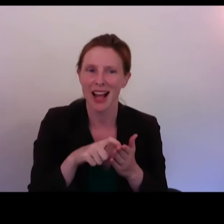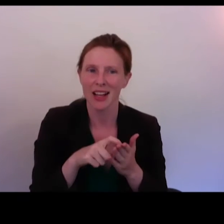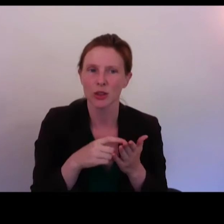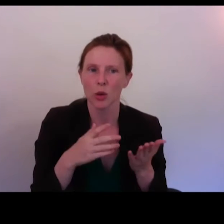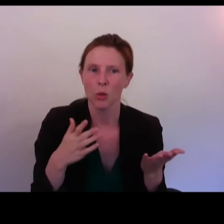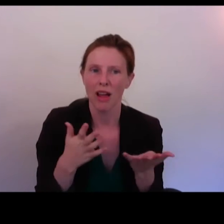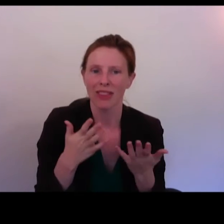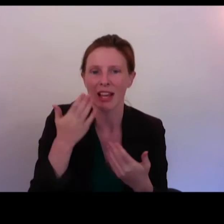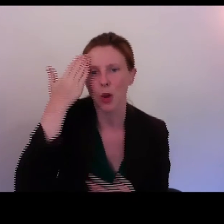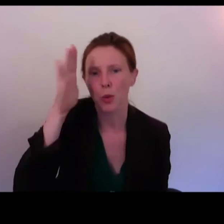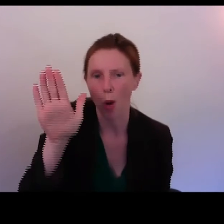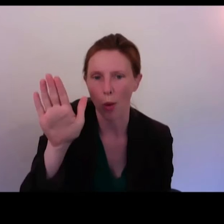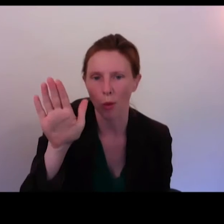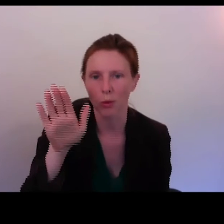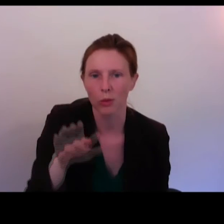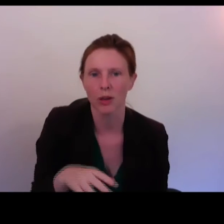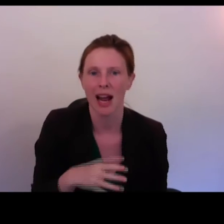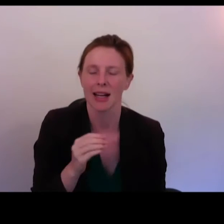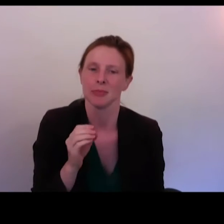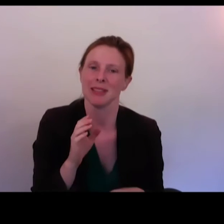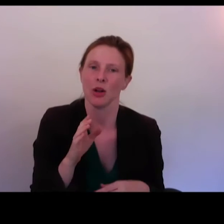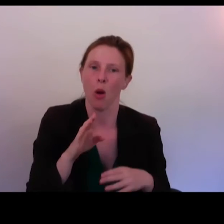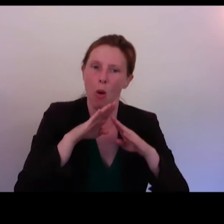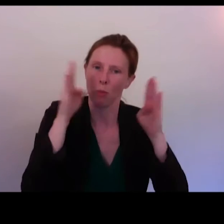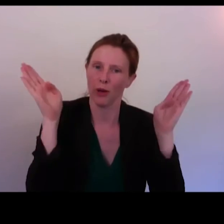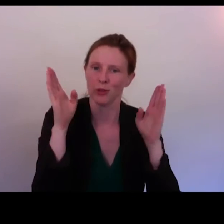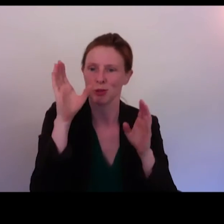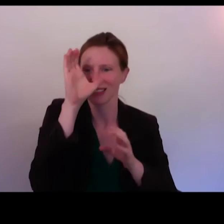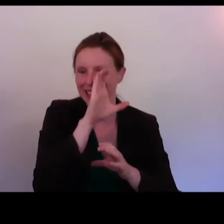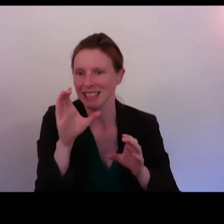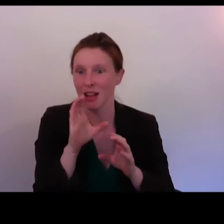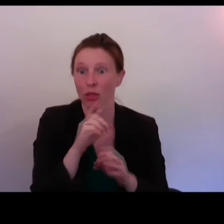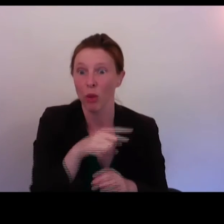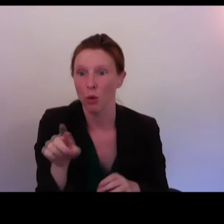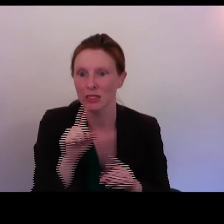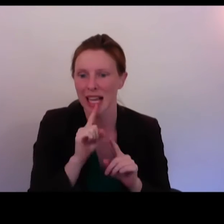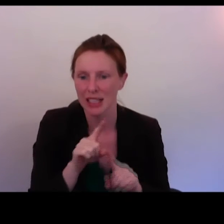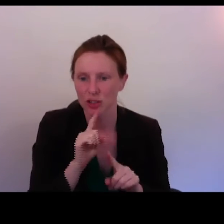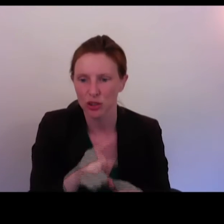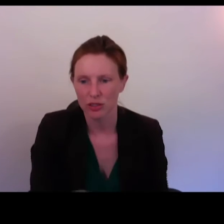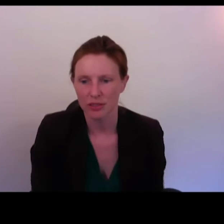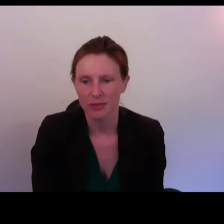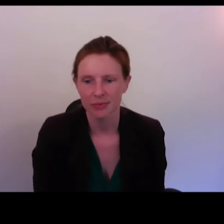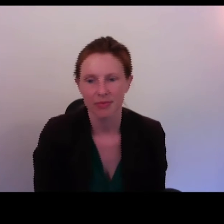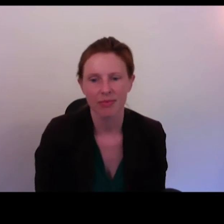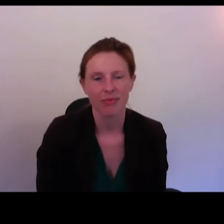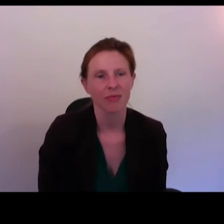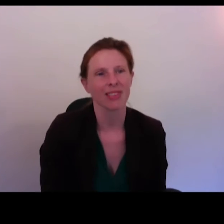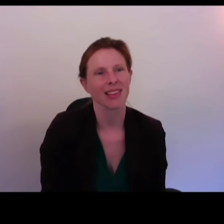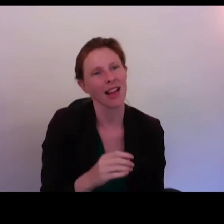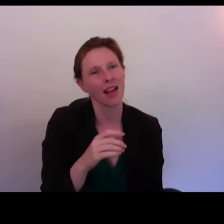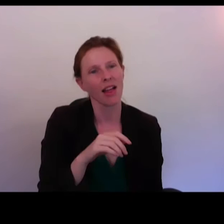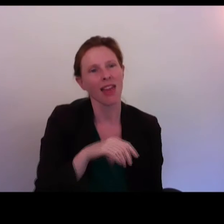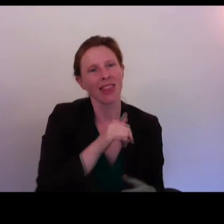Yeah. They have to recognize what they don't know and be open to seeking those answers.